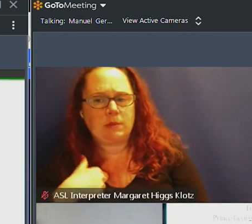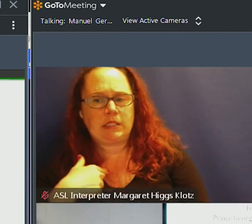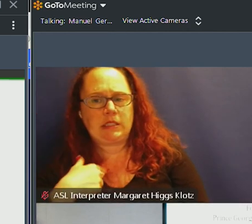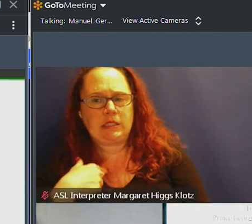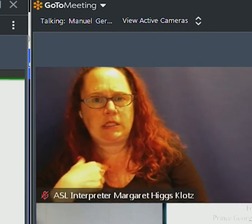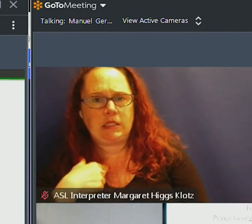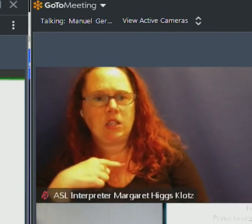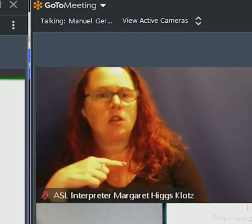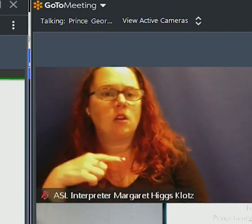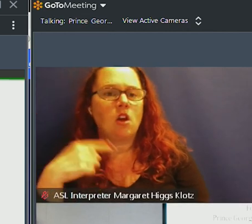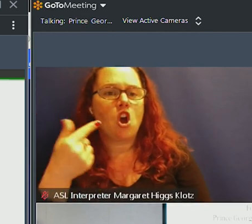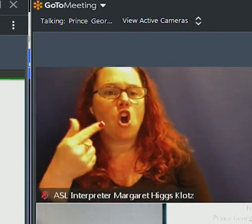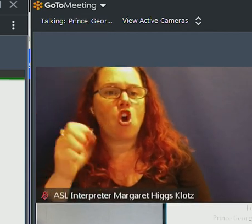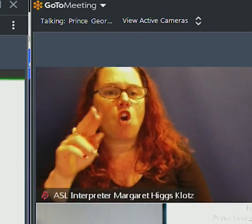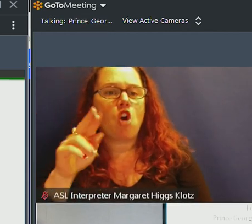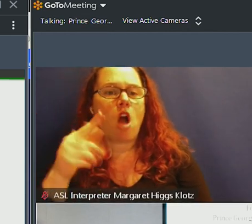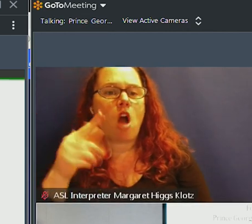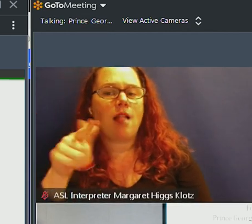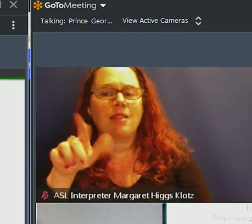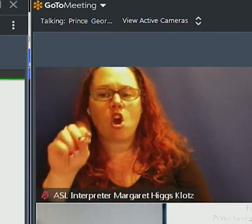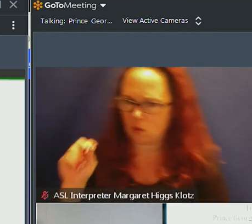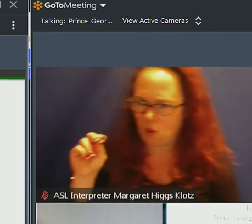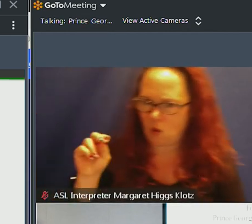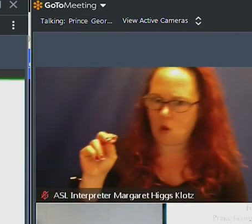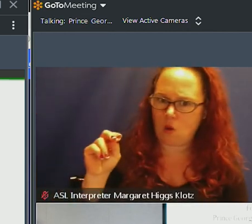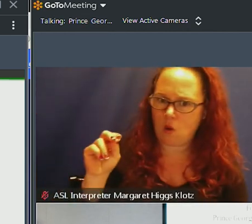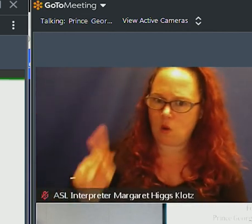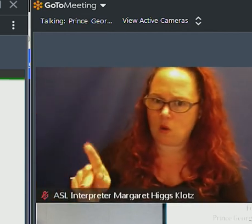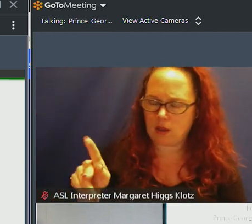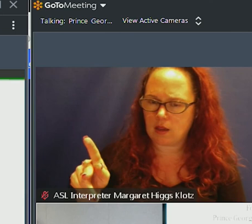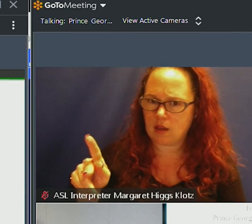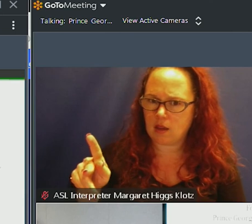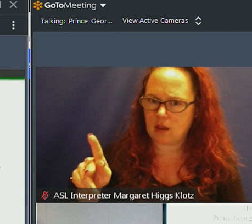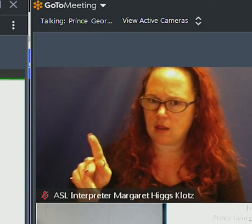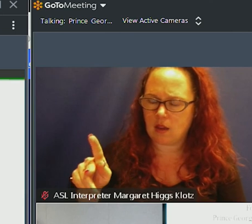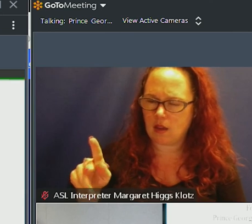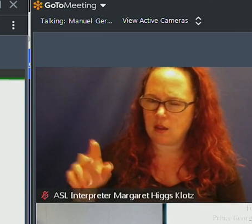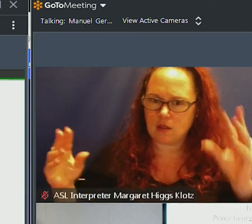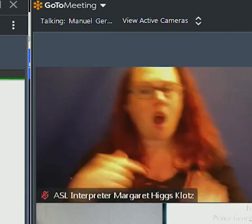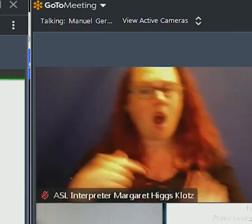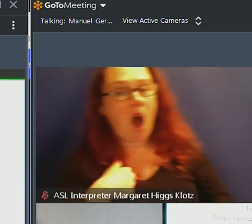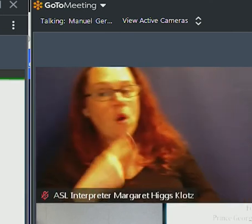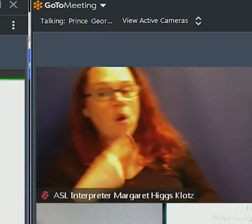Oh, okay. Okay. All right. Commissioner Geraldo I was prepared to make a motion. Okay.